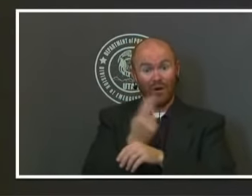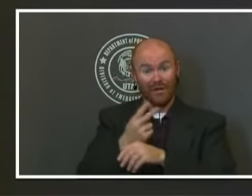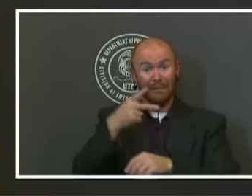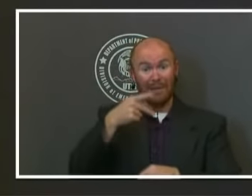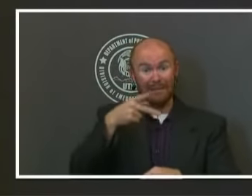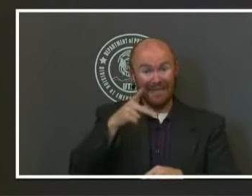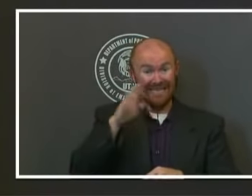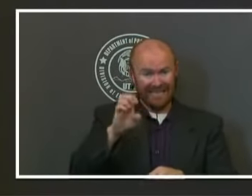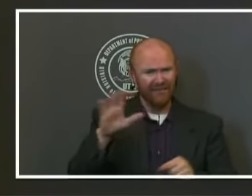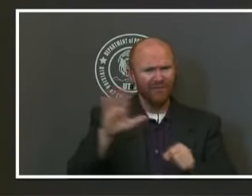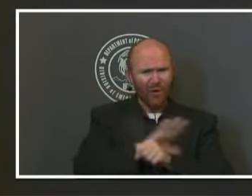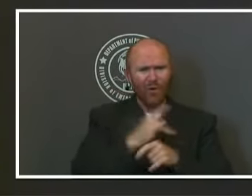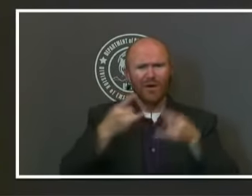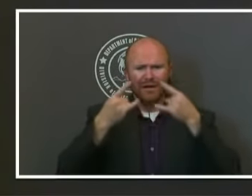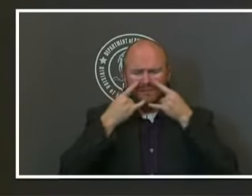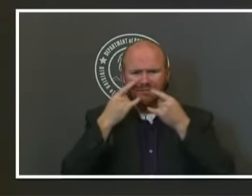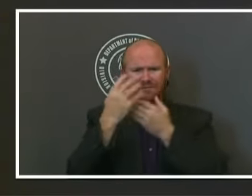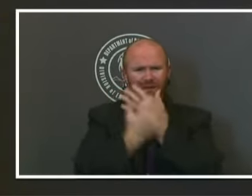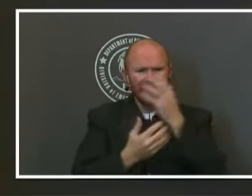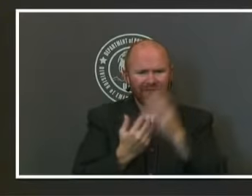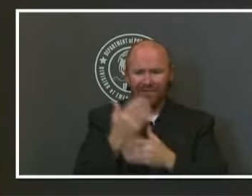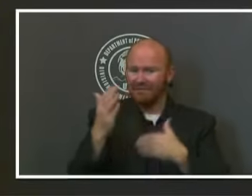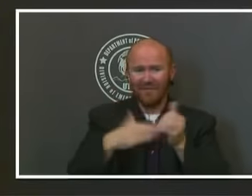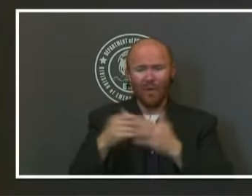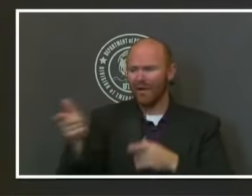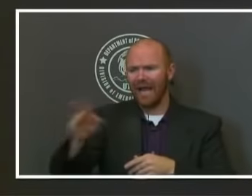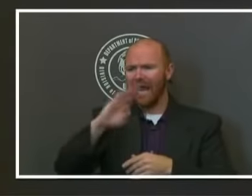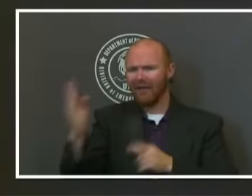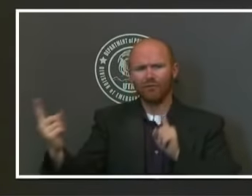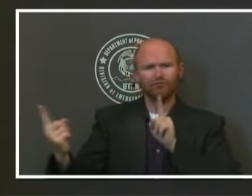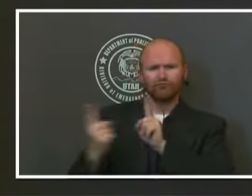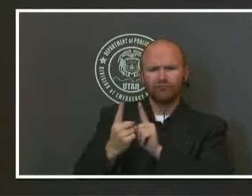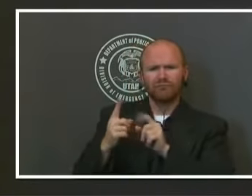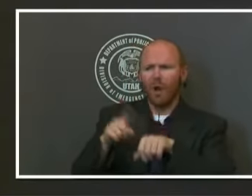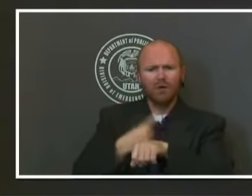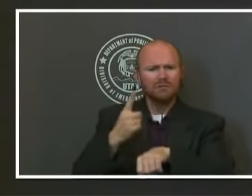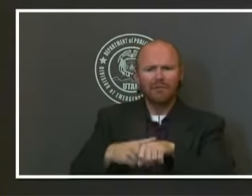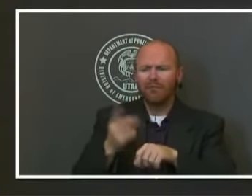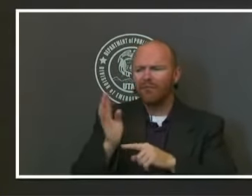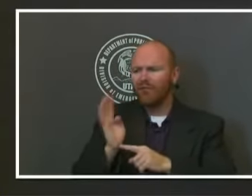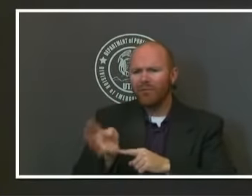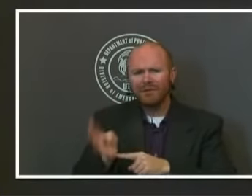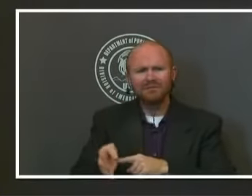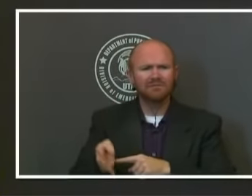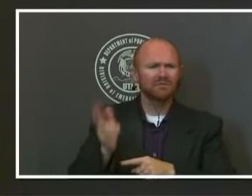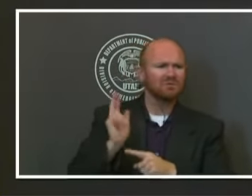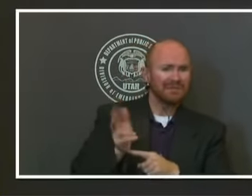throughout the day even though they were never with an inmate